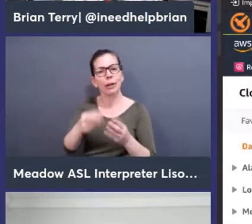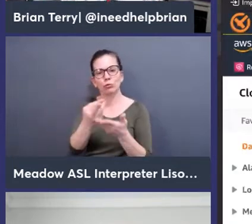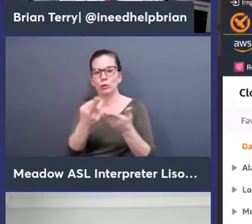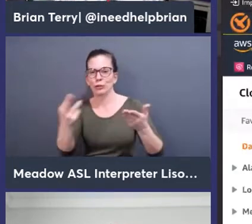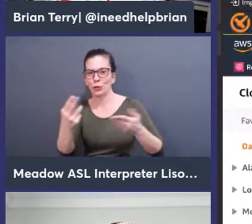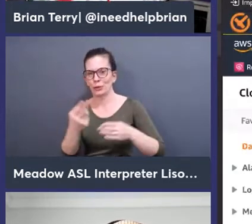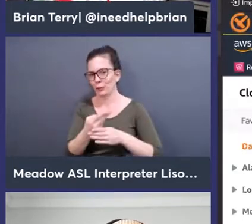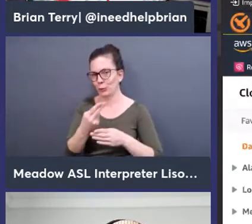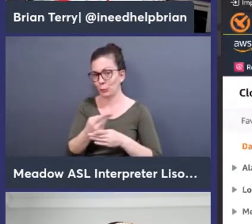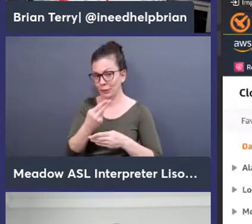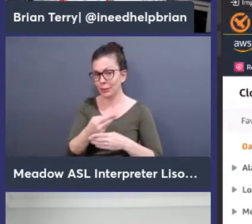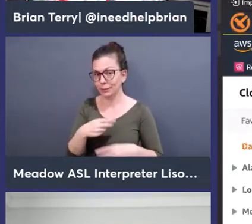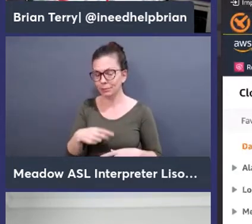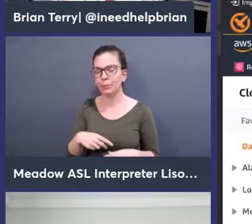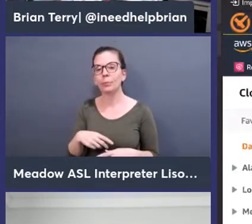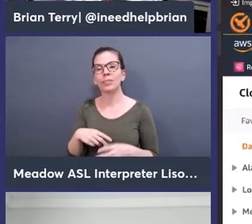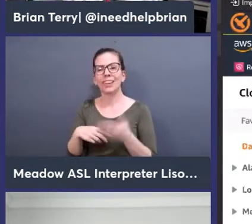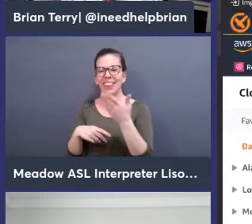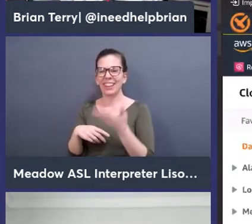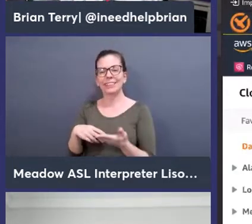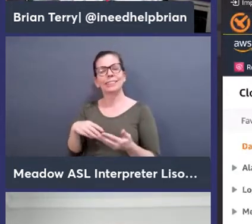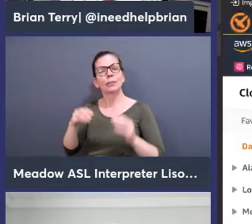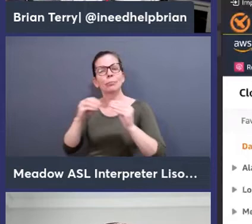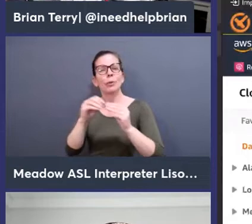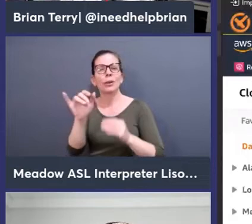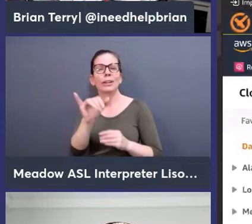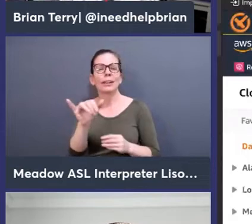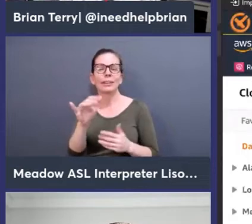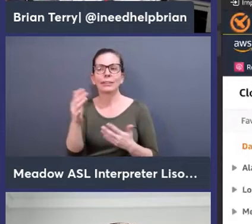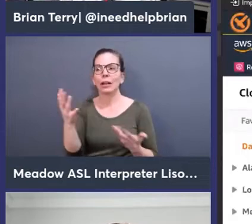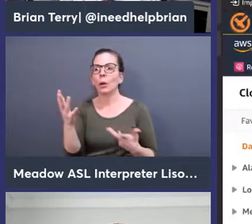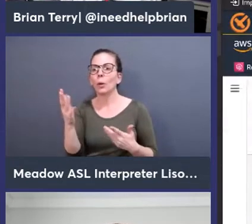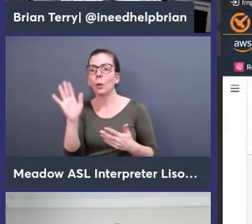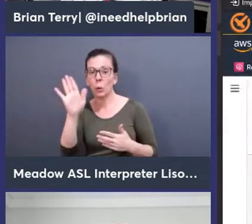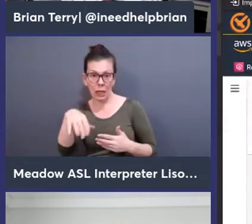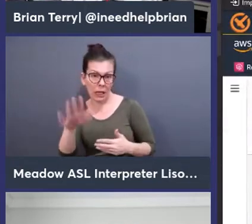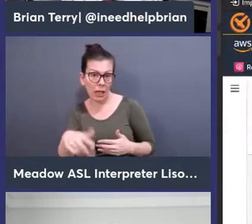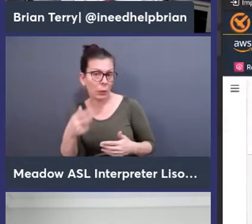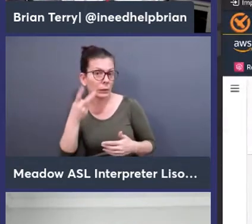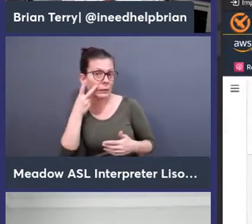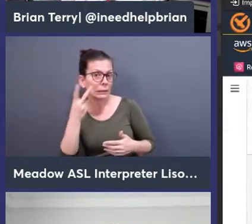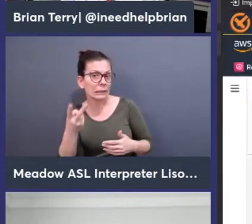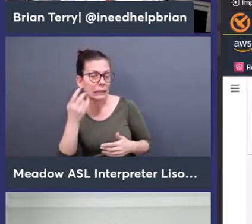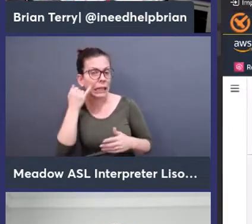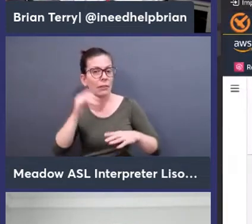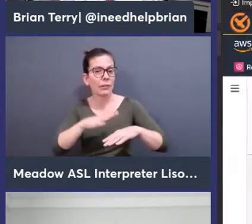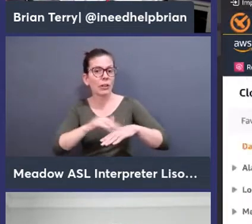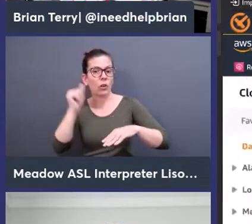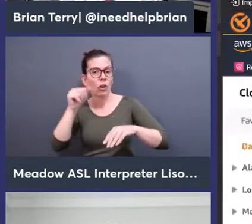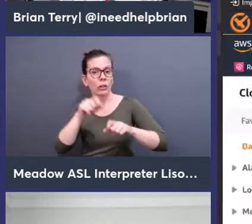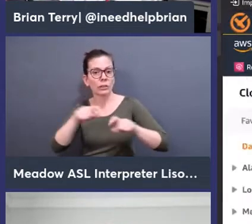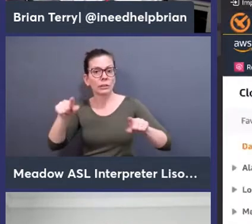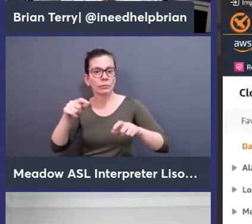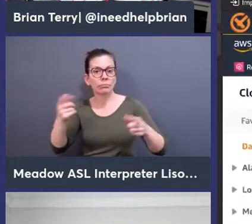This is kind of more around like, Hey, you wanna see if the calls are getting made? So for each of the features,